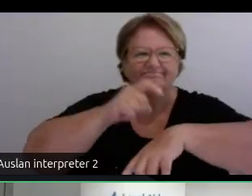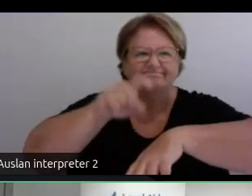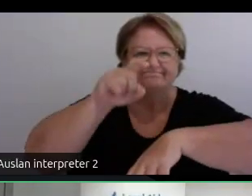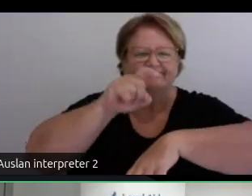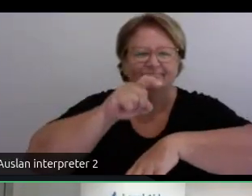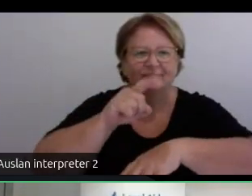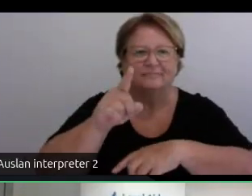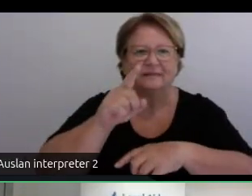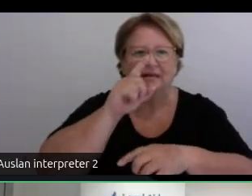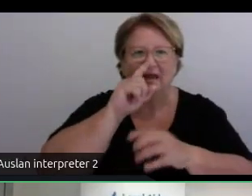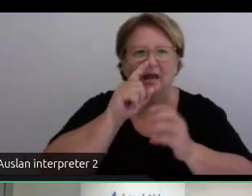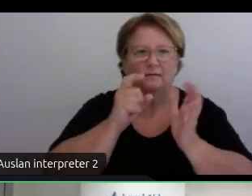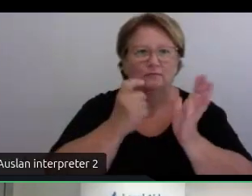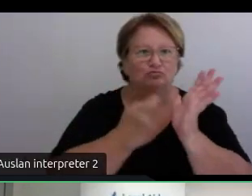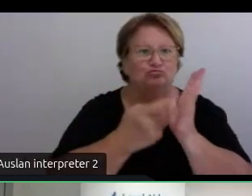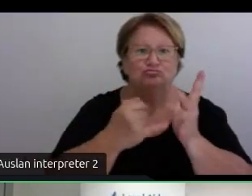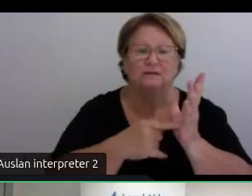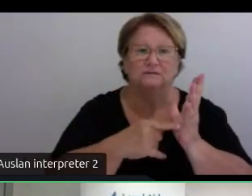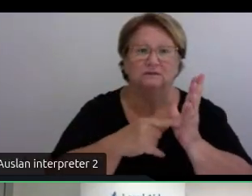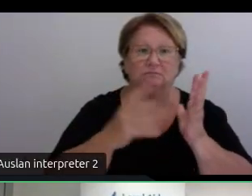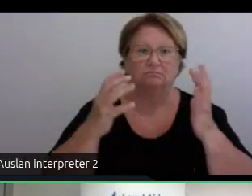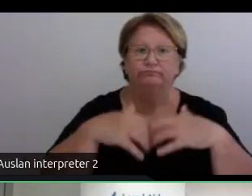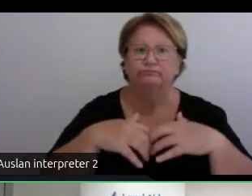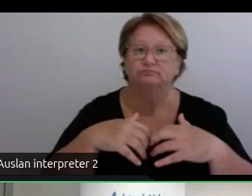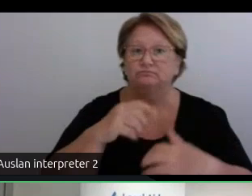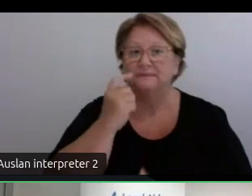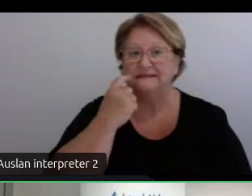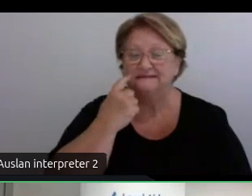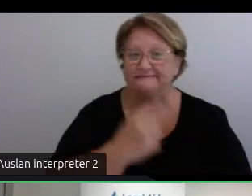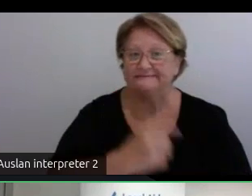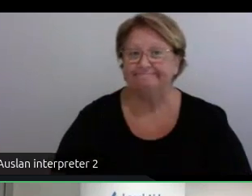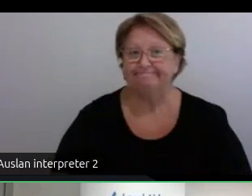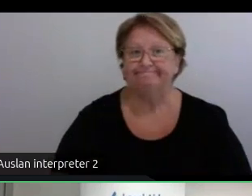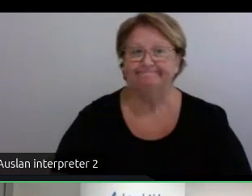it'll rust out and your whole roof will collapse and then where will you be? So, it's a bit of a